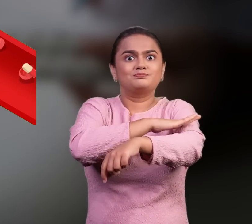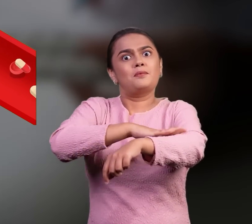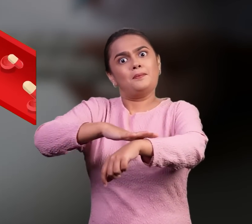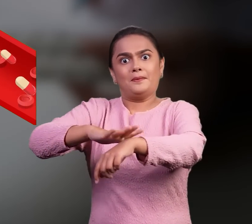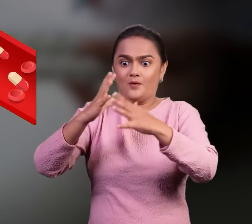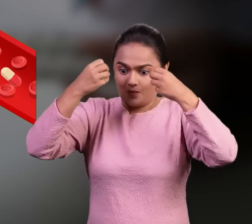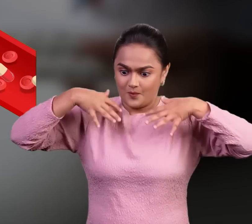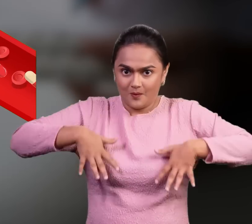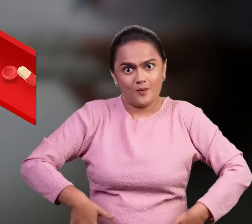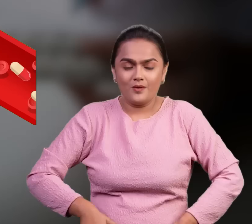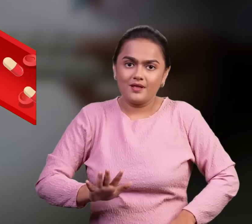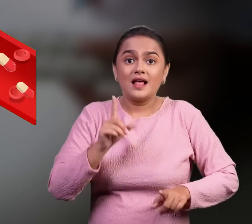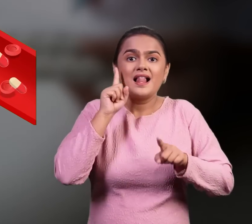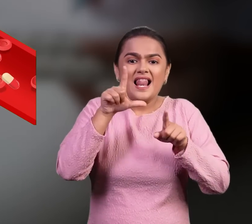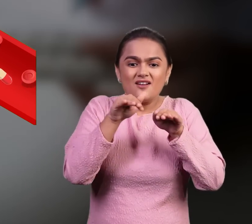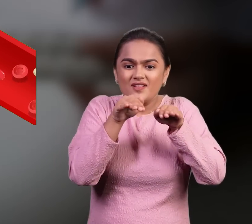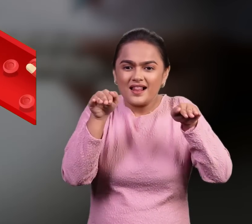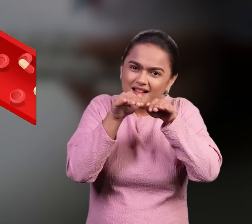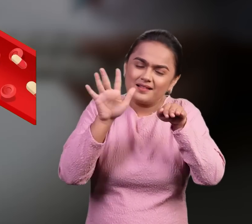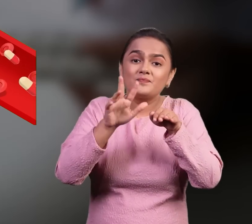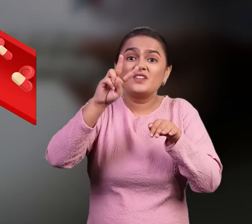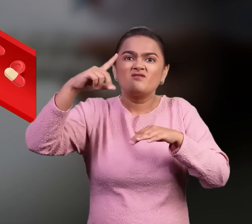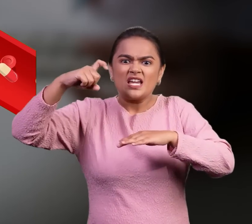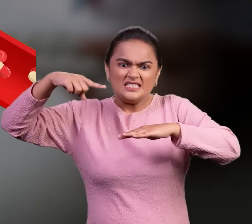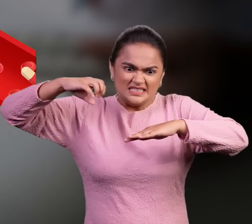The virus will stay under control when the level is maintained.